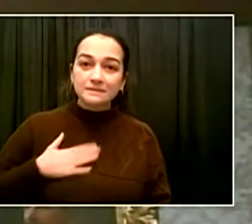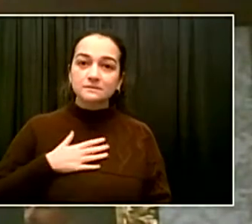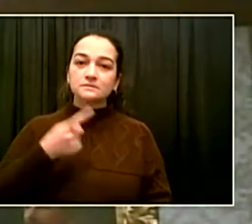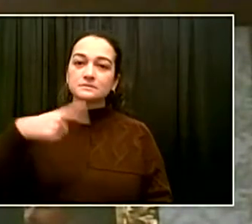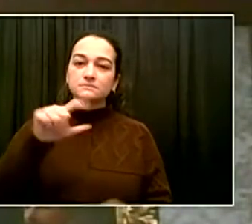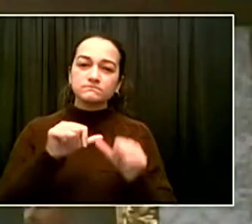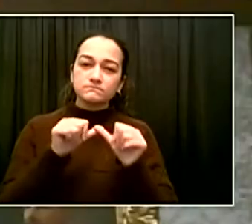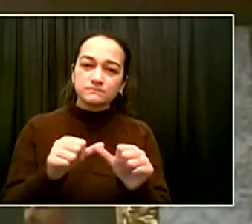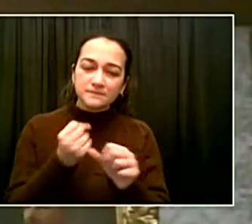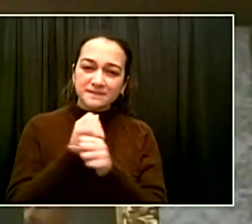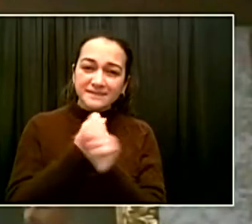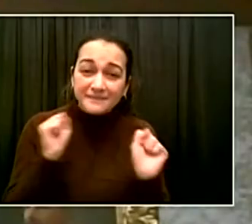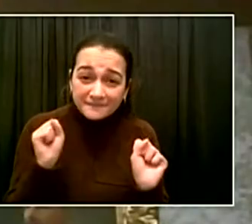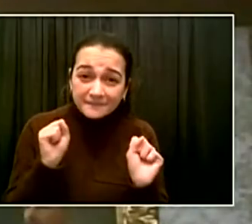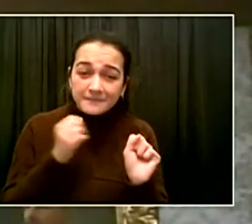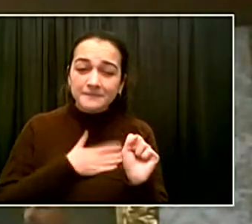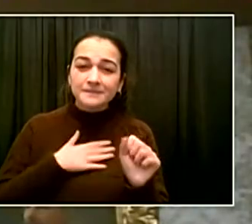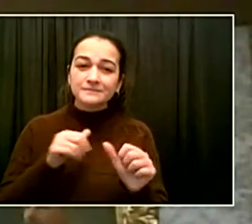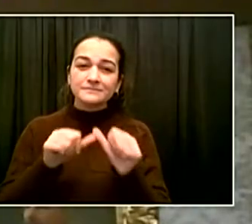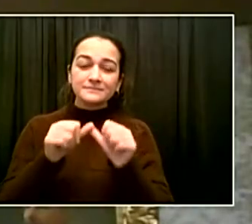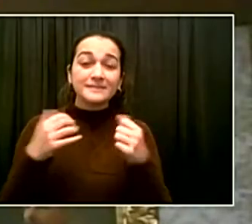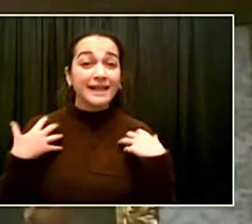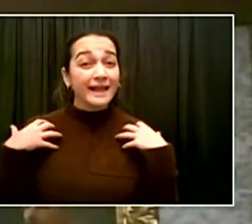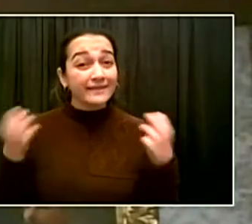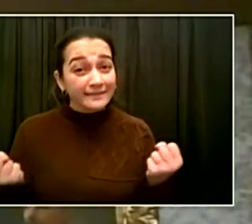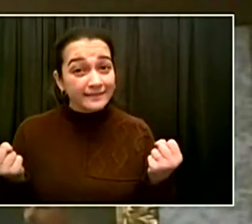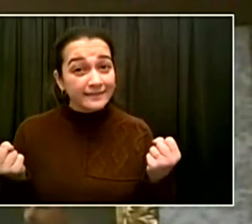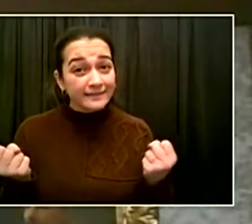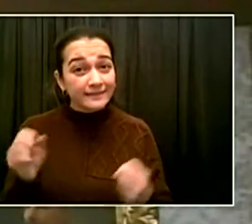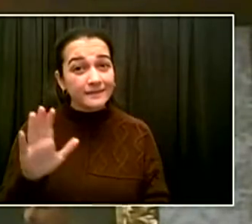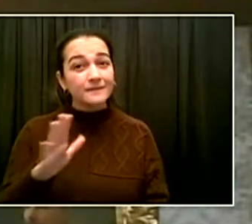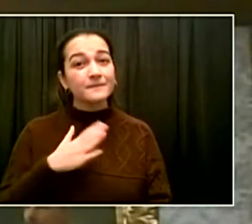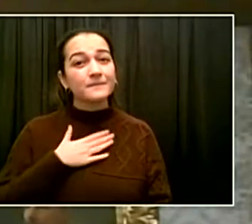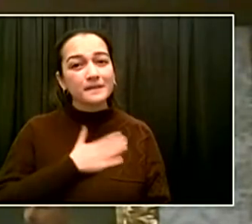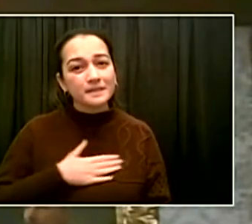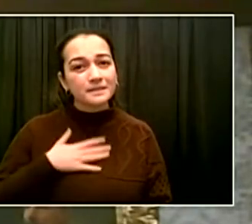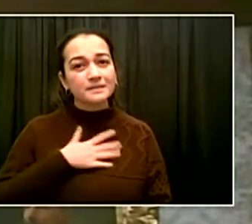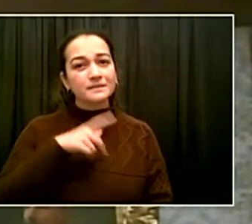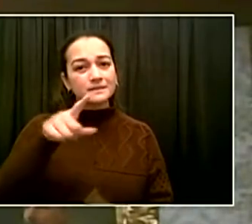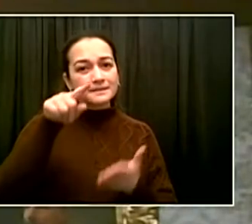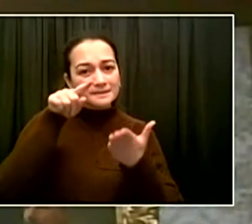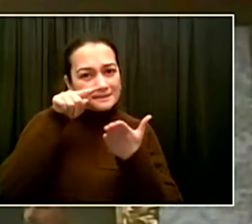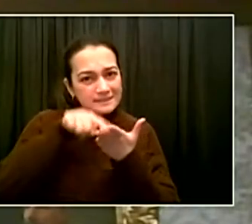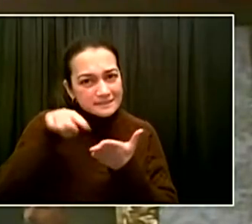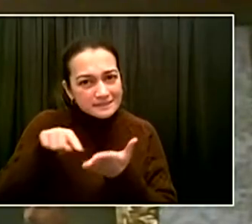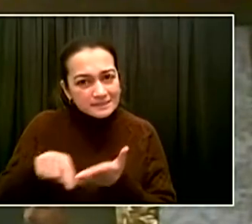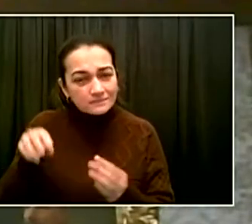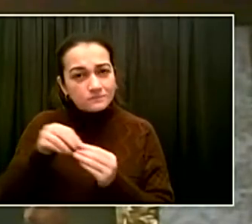THIS JUST LIKE ALL OF US AS NEW YORKERS ARE IN THIS TOGETHER.